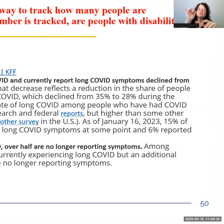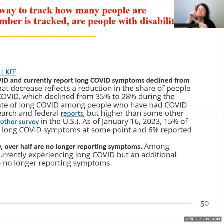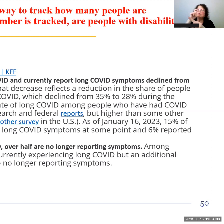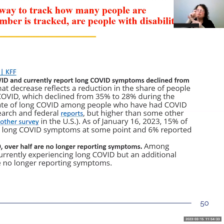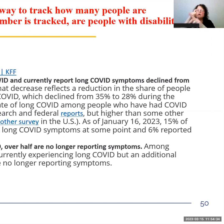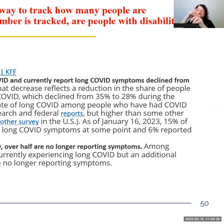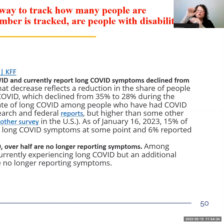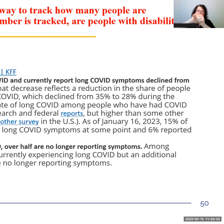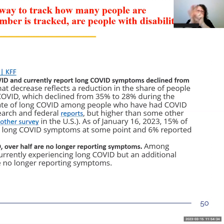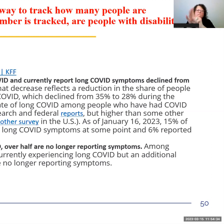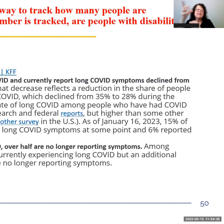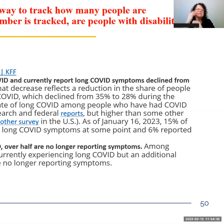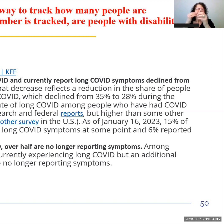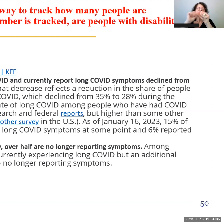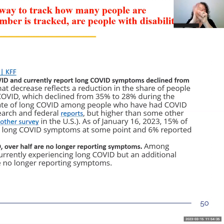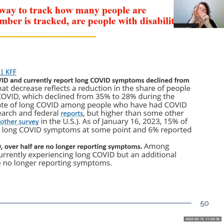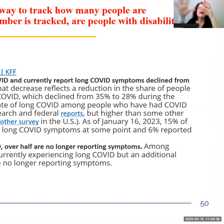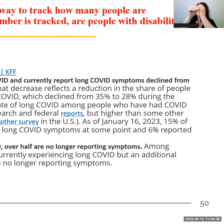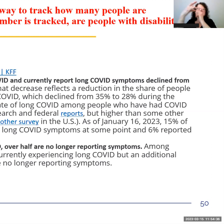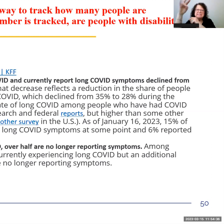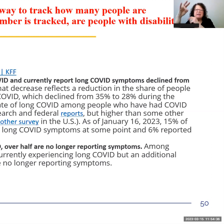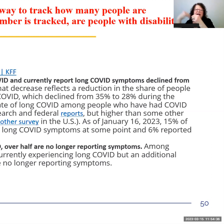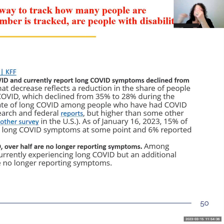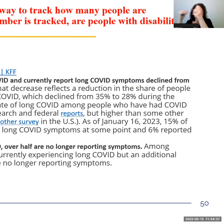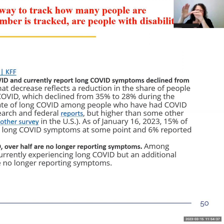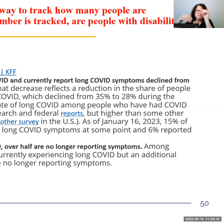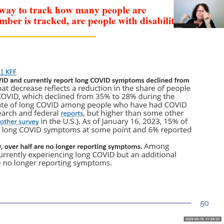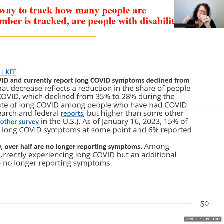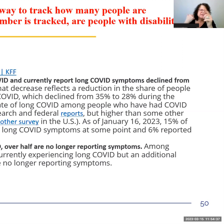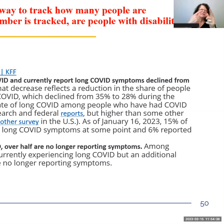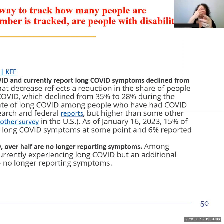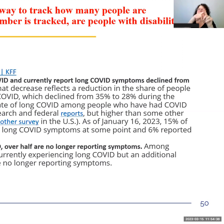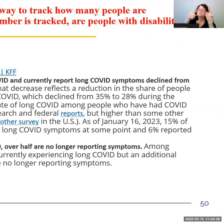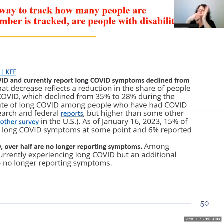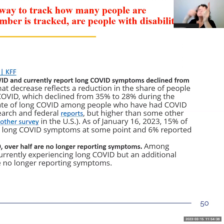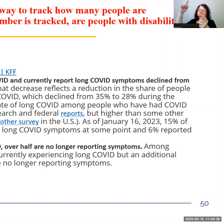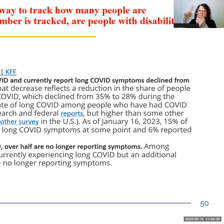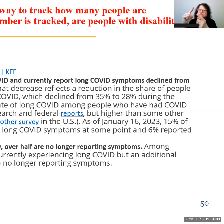long COVID, but an additional 17% in the past. We've actually seen a reduction in a number of people who have said they have long